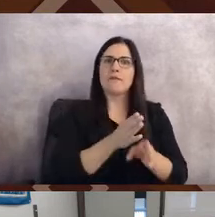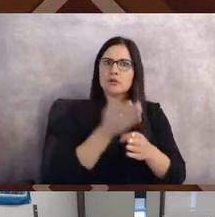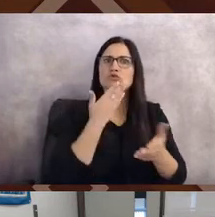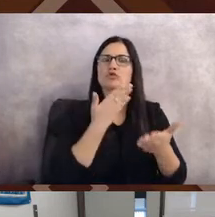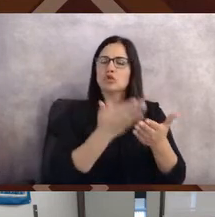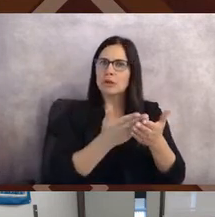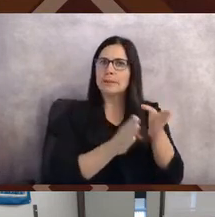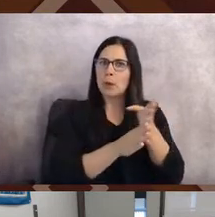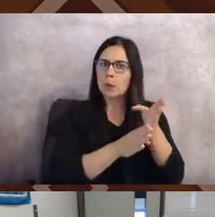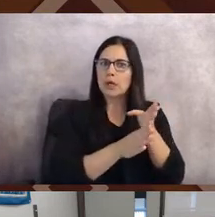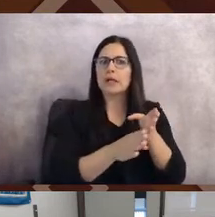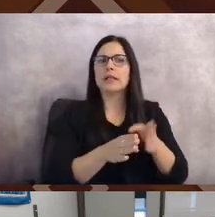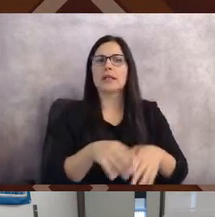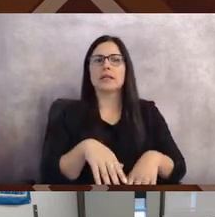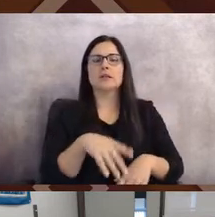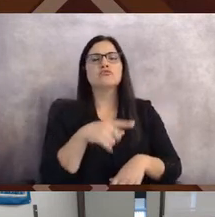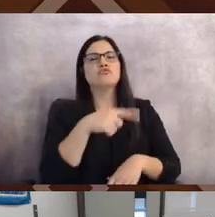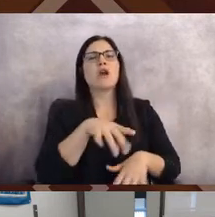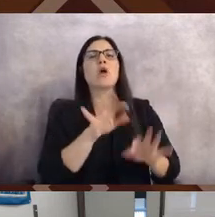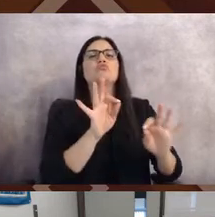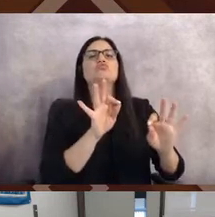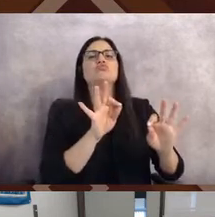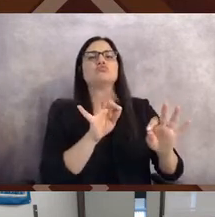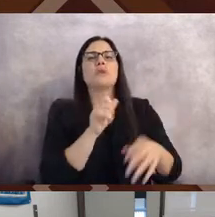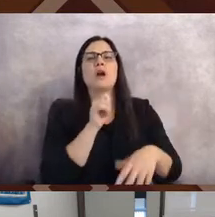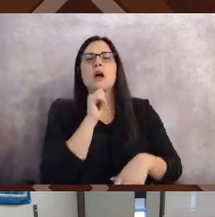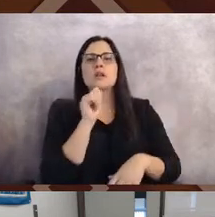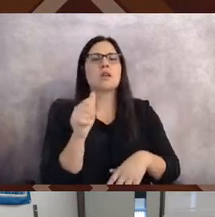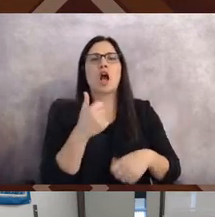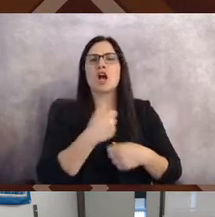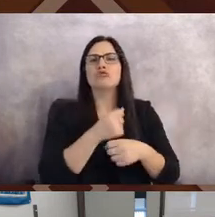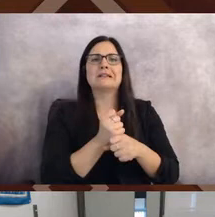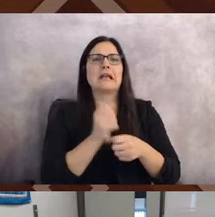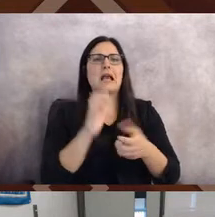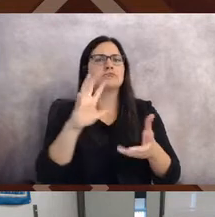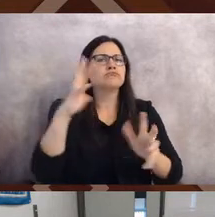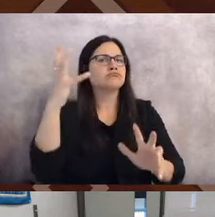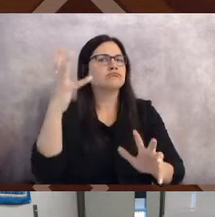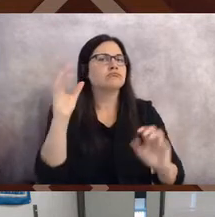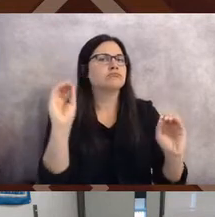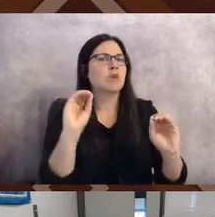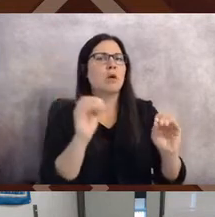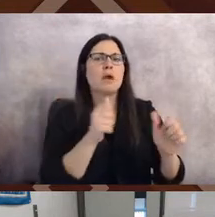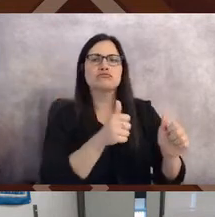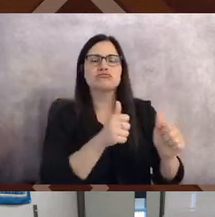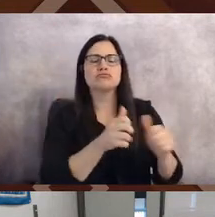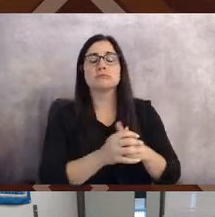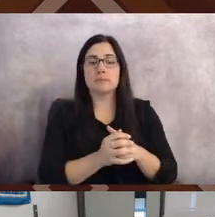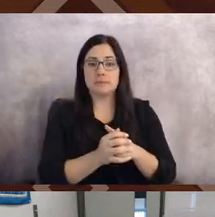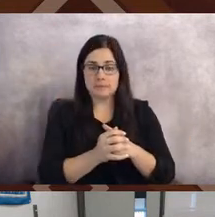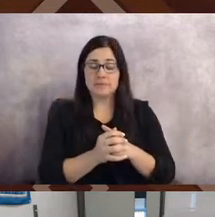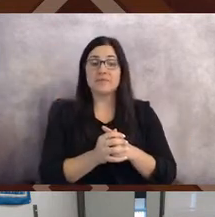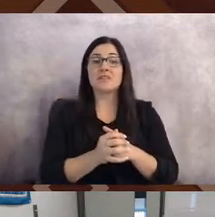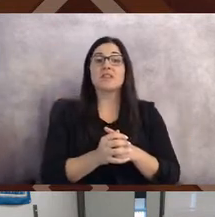You're not going to rock the boat of great waves type of thing. The one that sticks out for